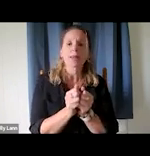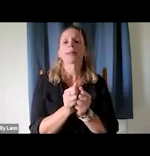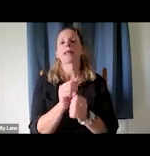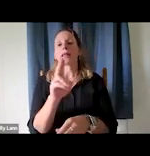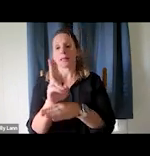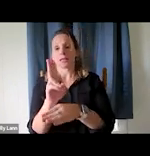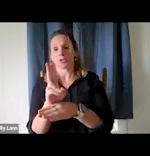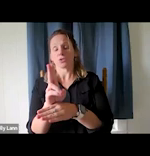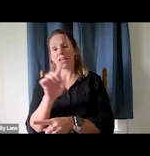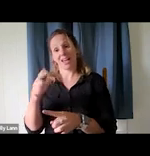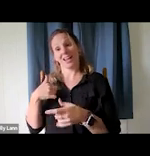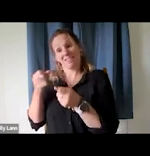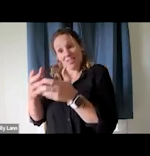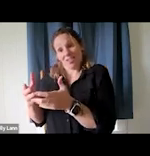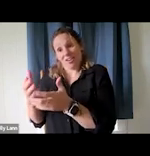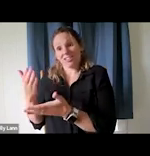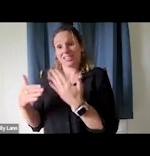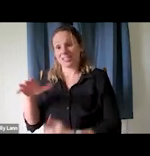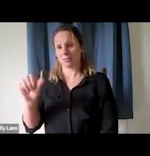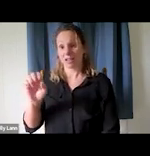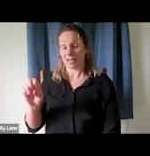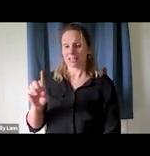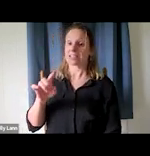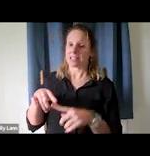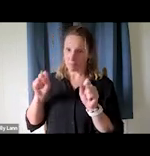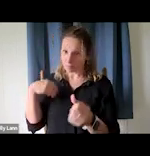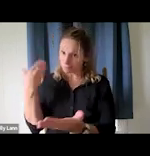and I have also lost cases in which I have been able to prove months